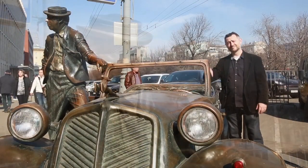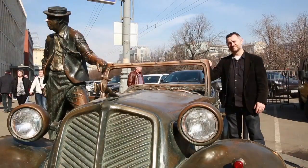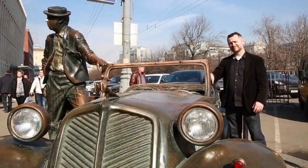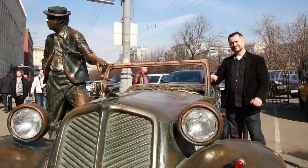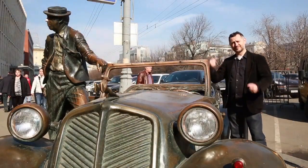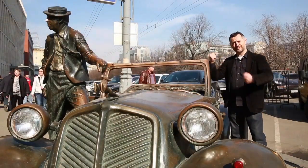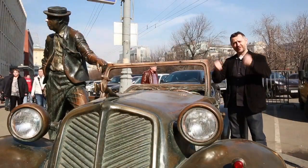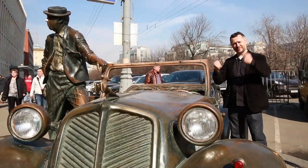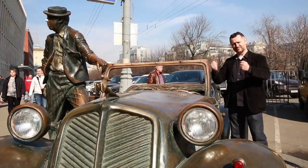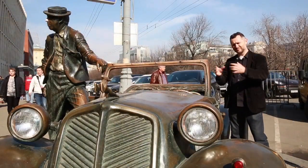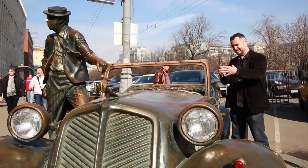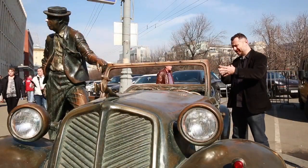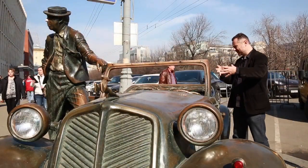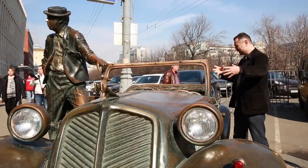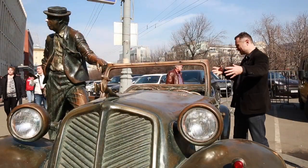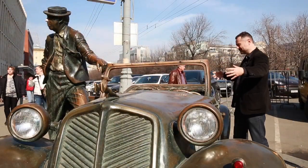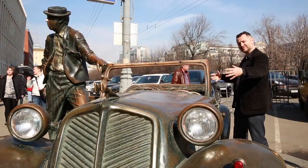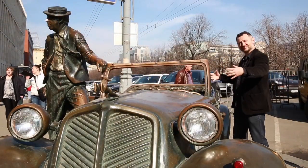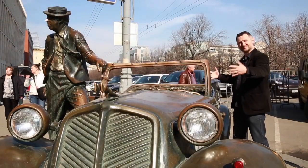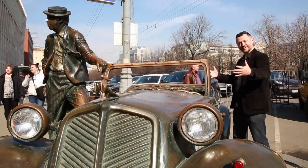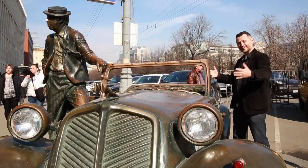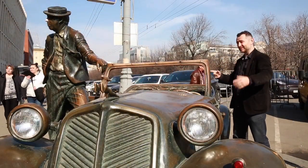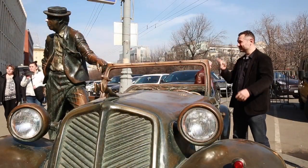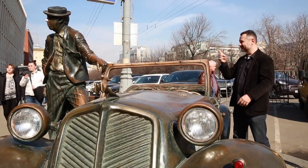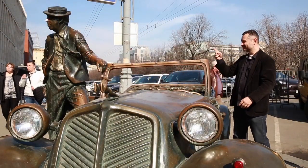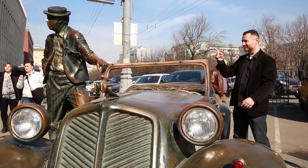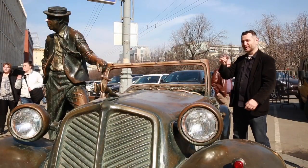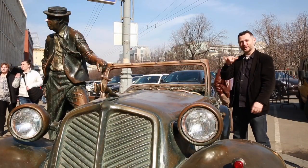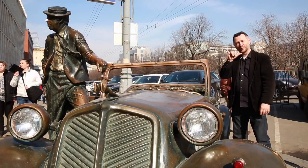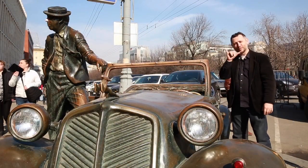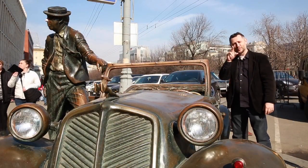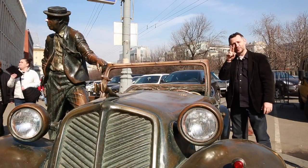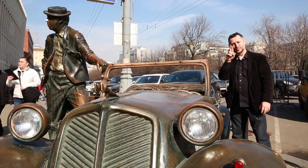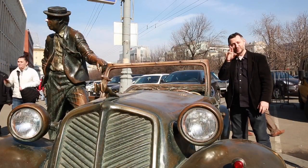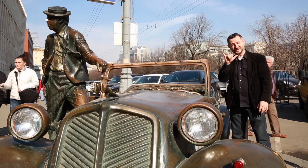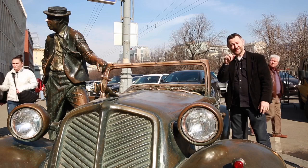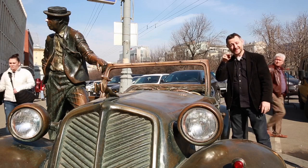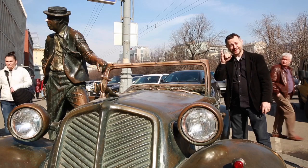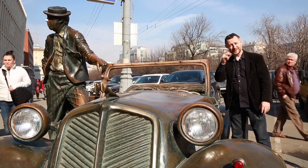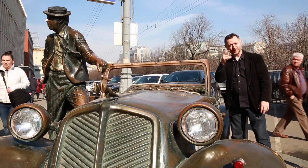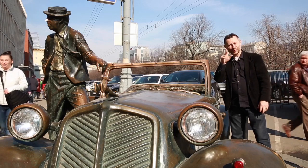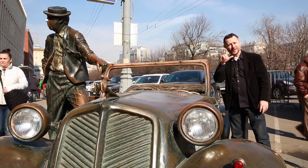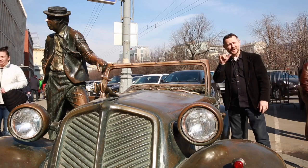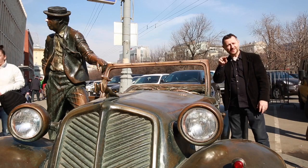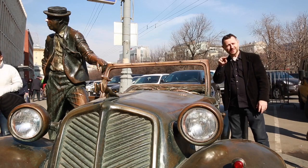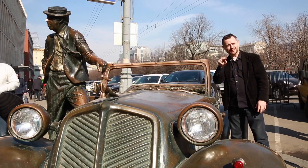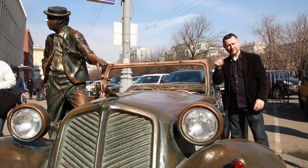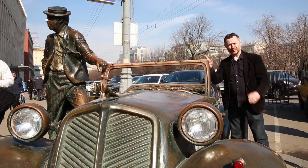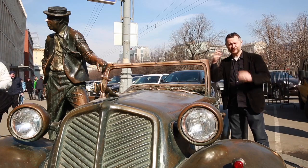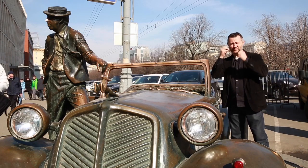This statue shows a real-size car as well as a man named Yuruy Nikulyn. He is famous in Russia as a clown as well